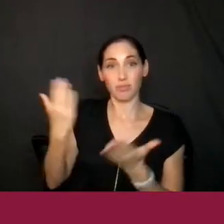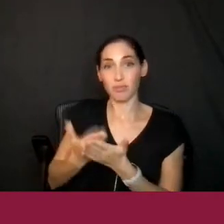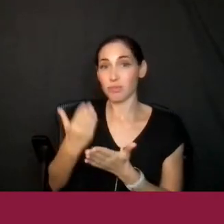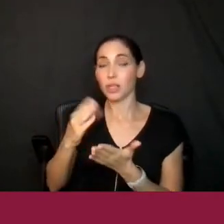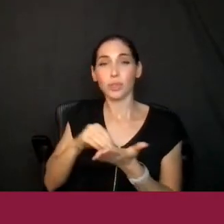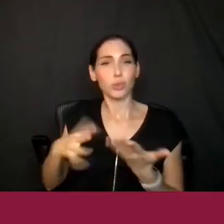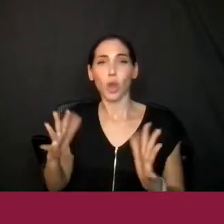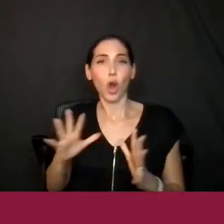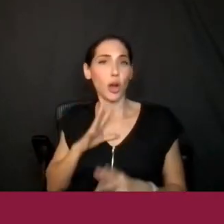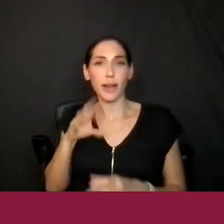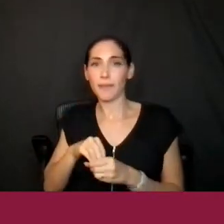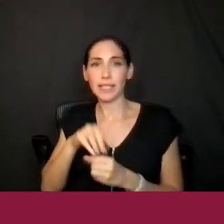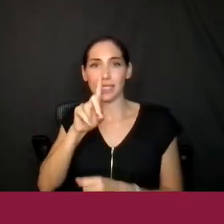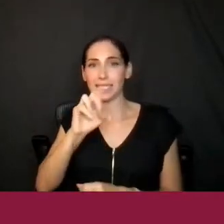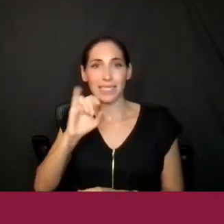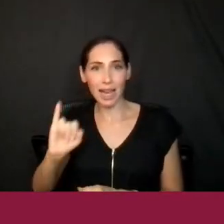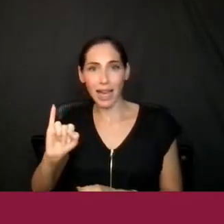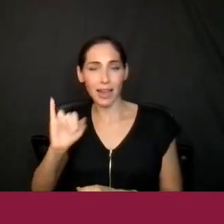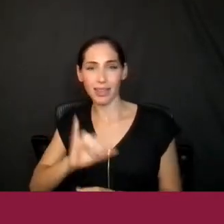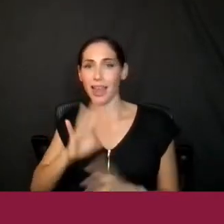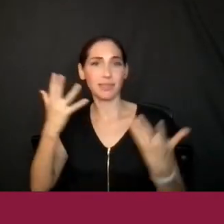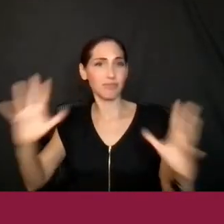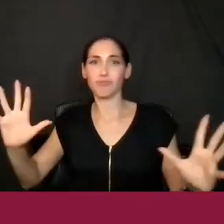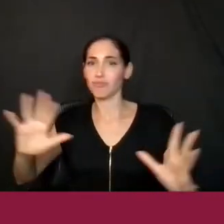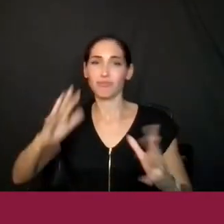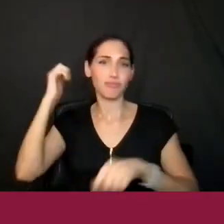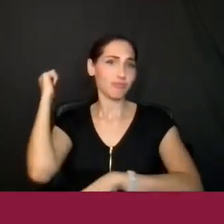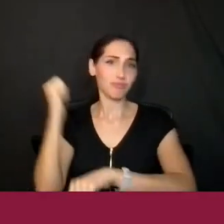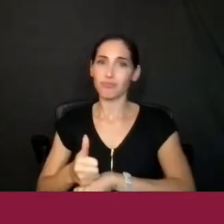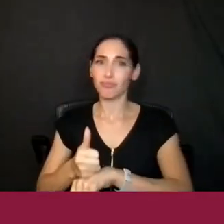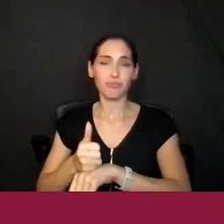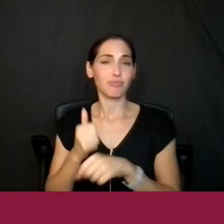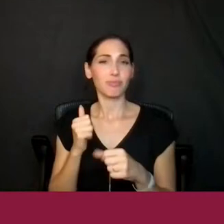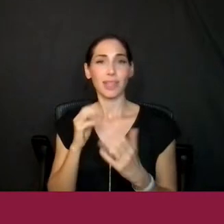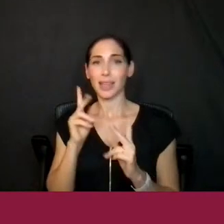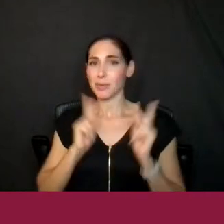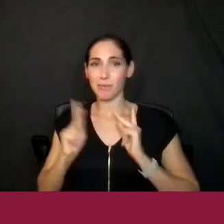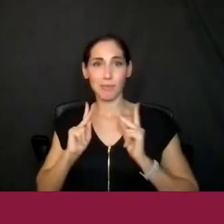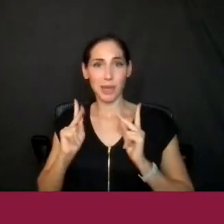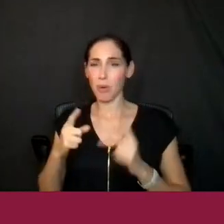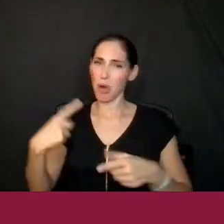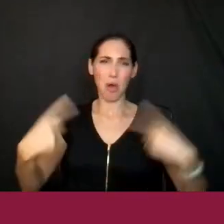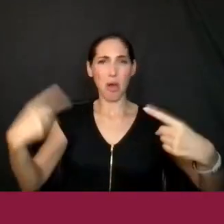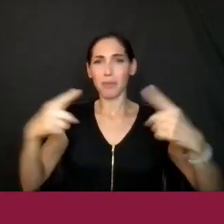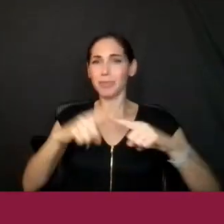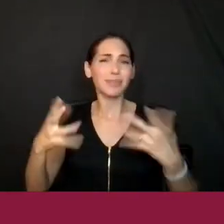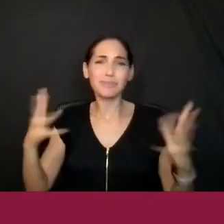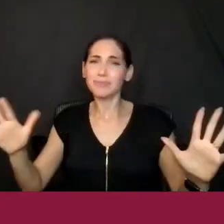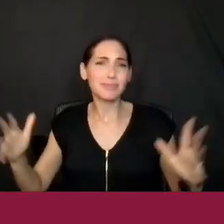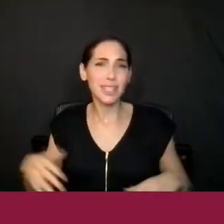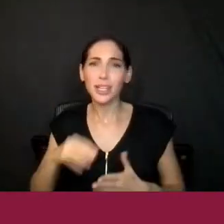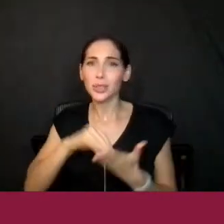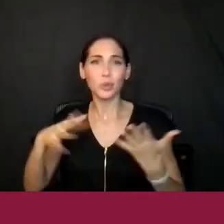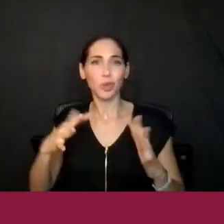This is a already a past history thing that you know people, are currently beating, but it's being, it's already being engaged with in